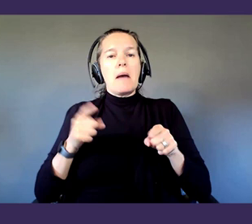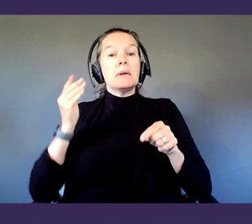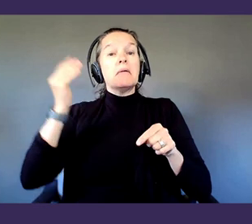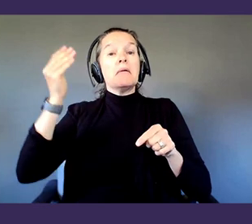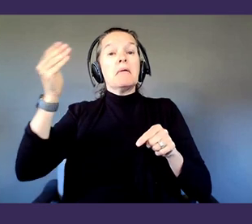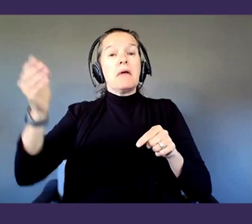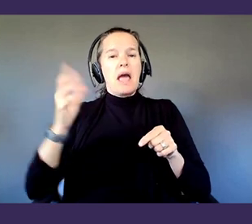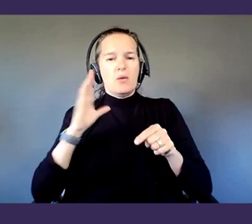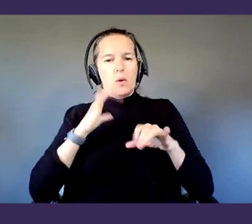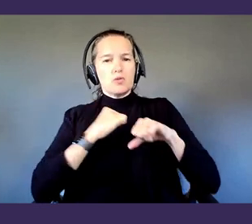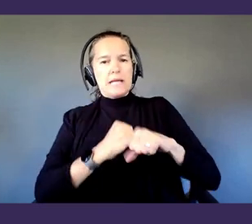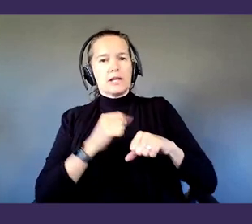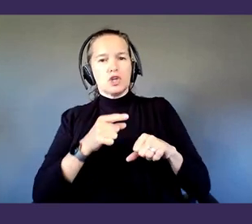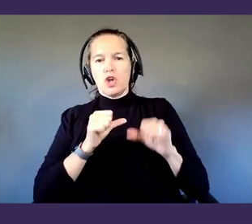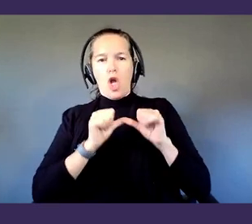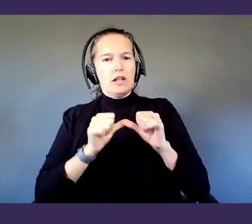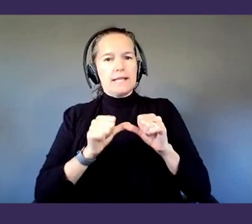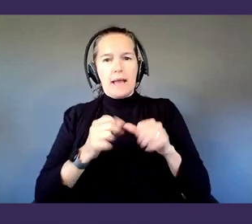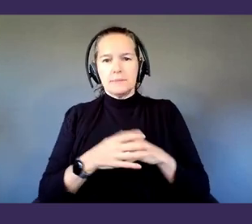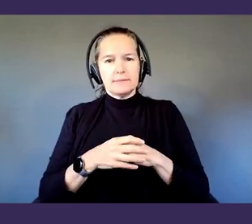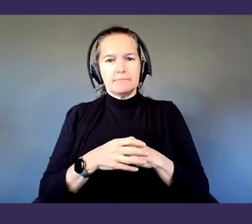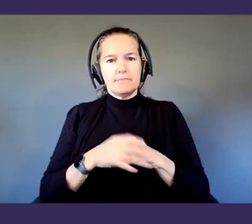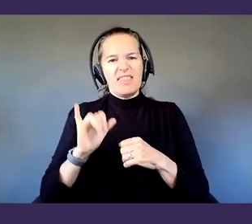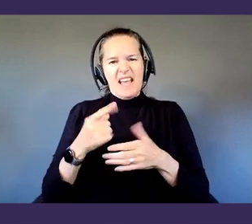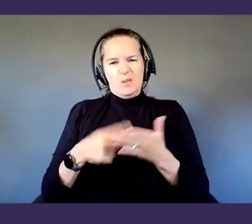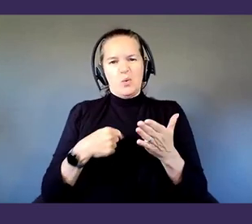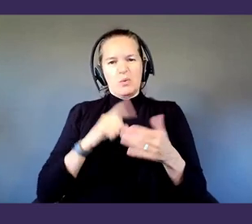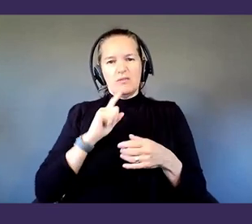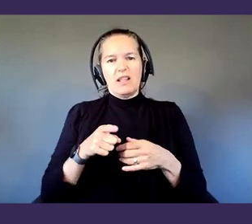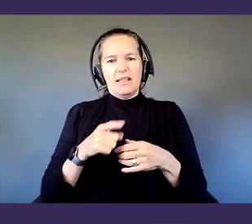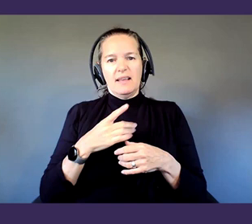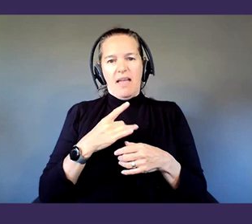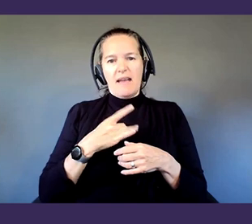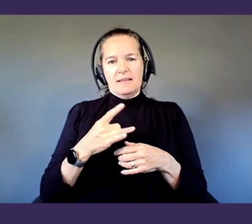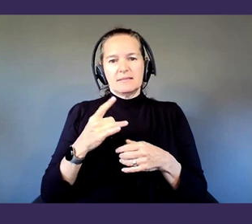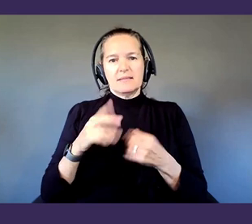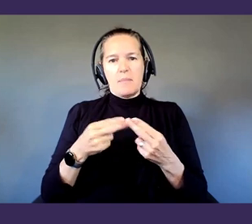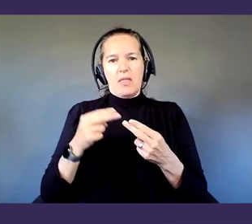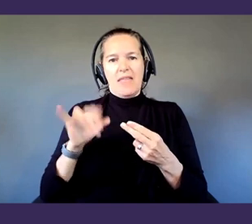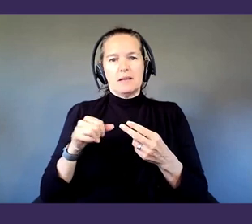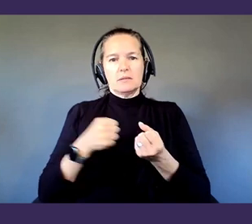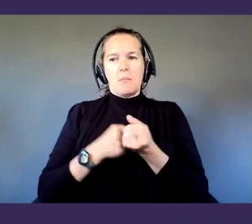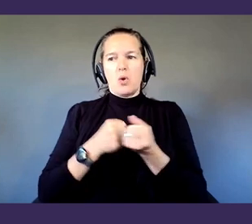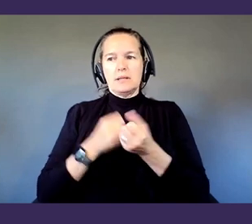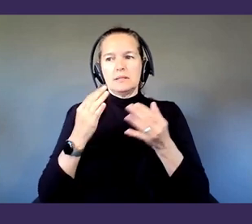That's what we really liked about this supported decision-making,